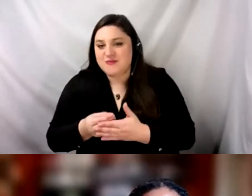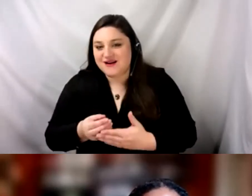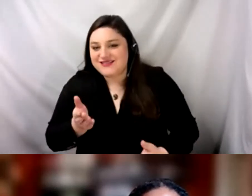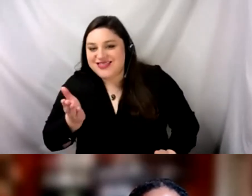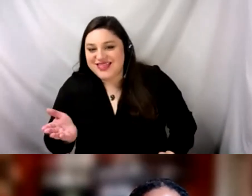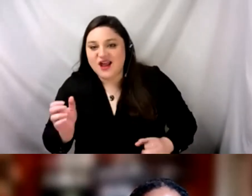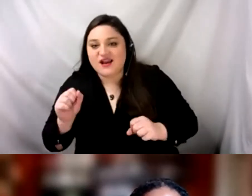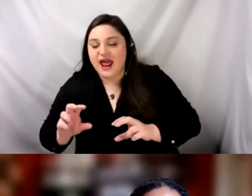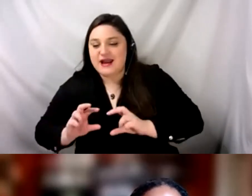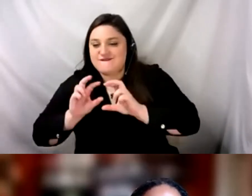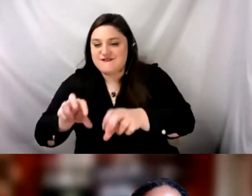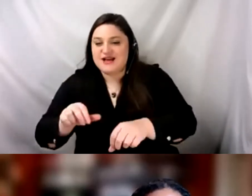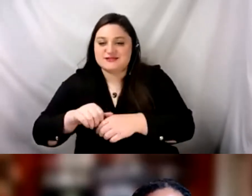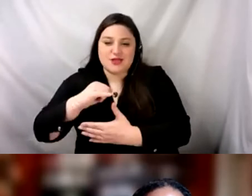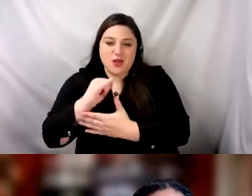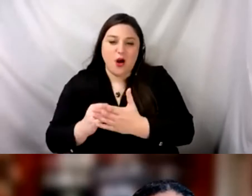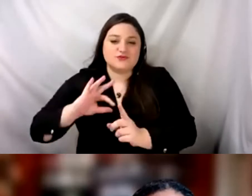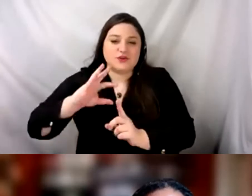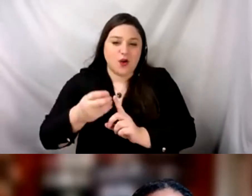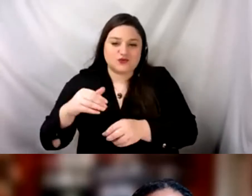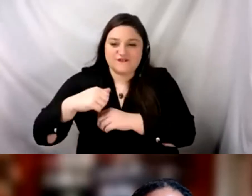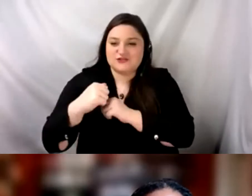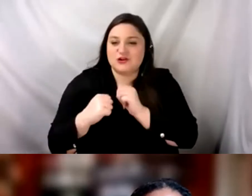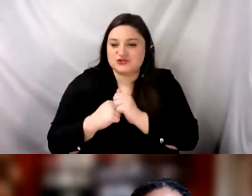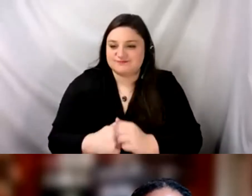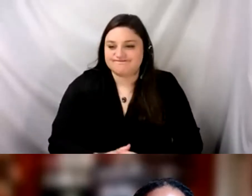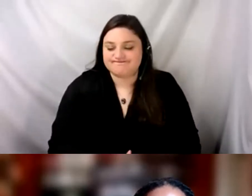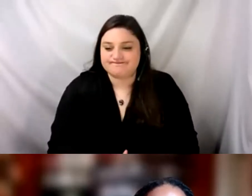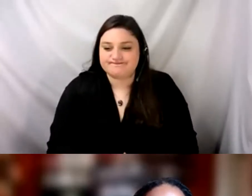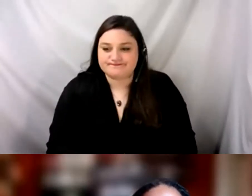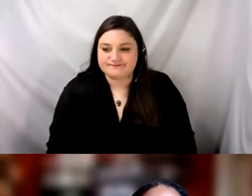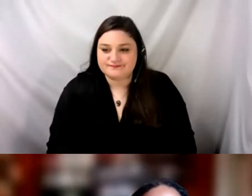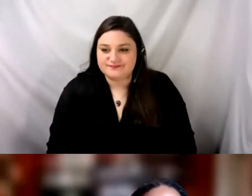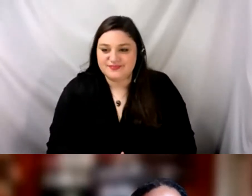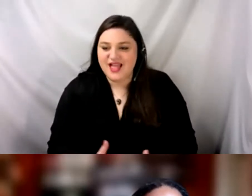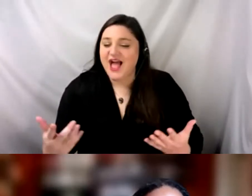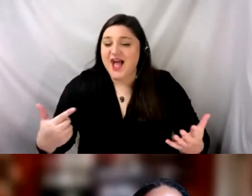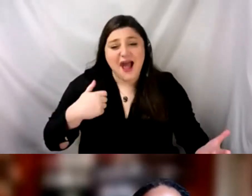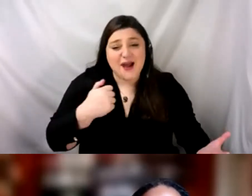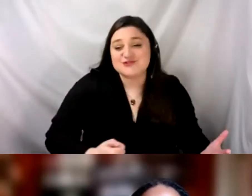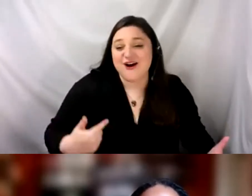I told you I am all over the place today. [LUCY] Thank you. It is great to get that FEMA information out there.